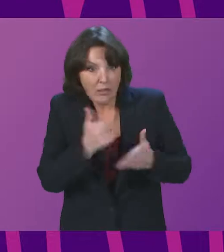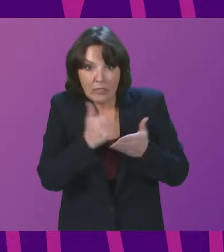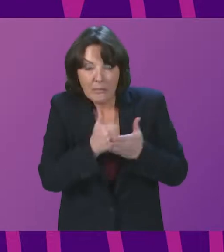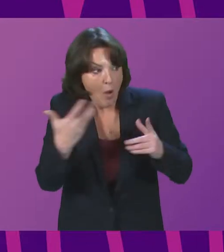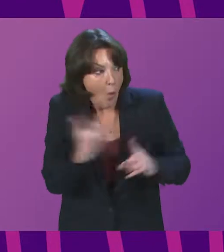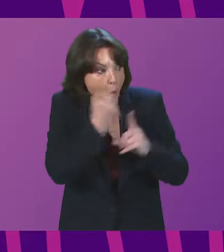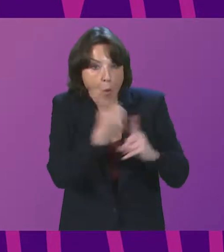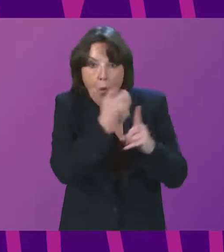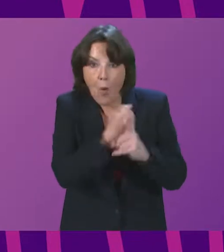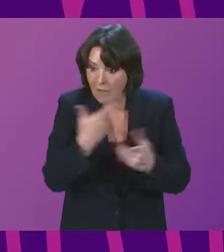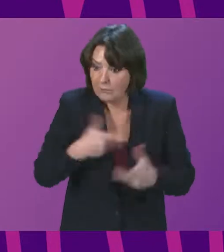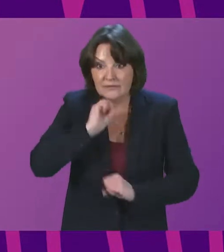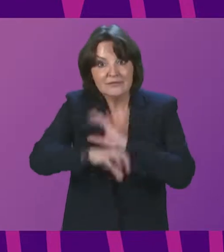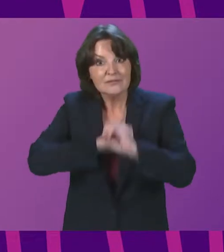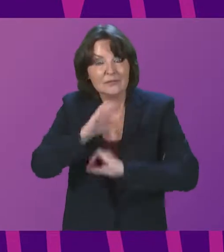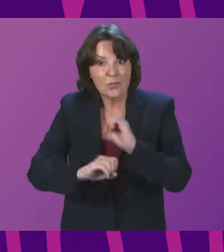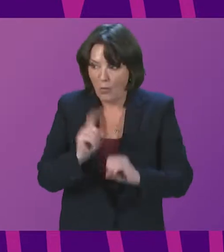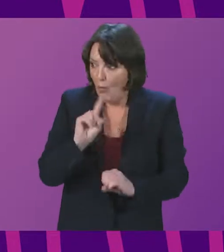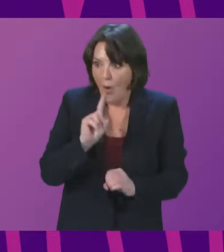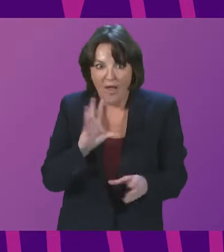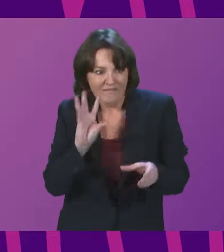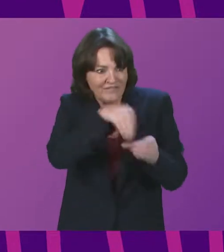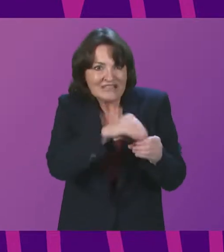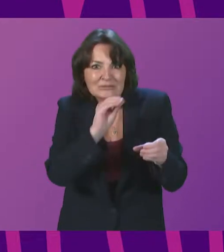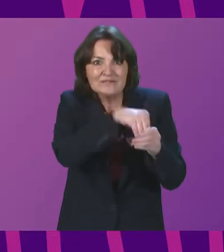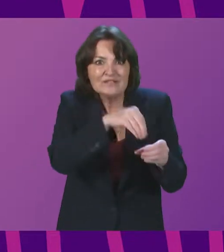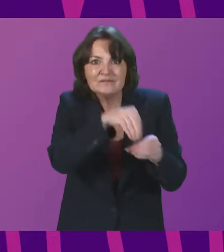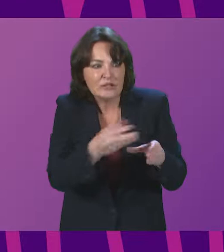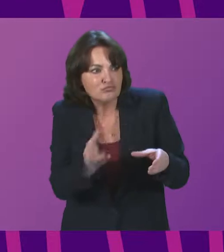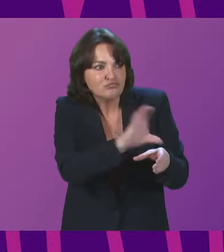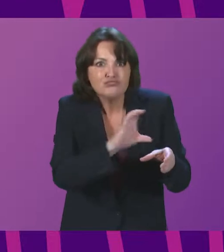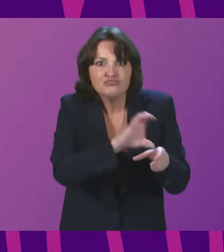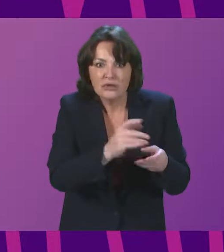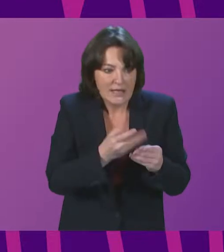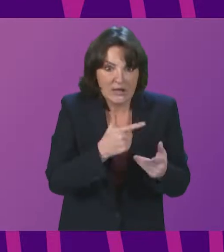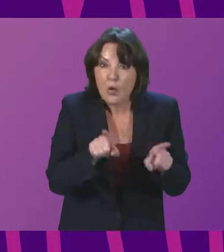I have already outlined the scale of the investments that are being made by the bank to support